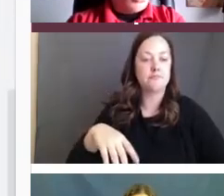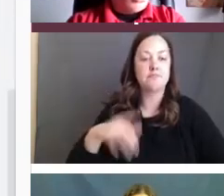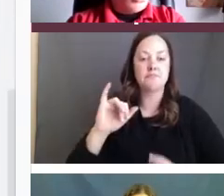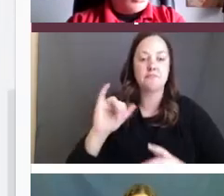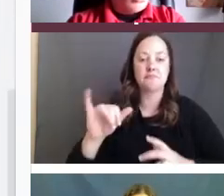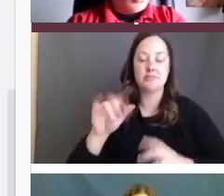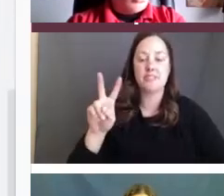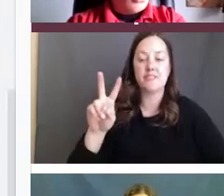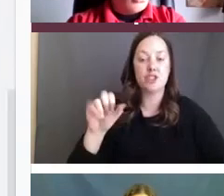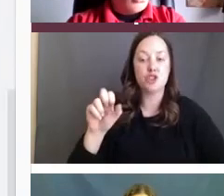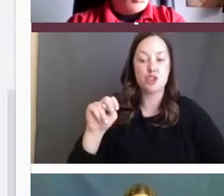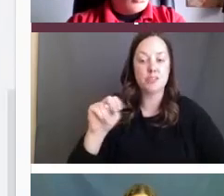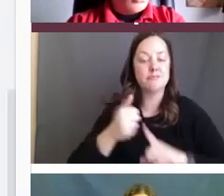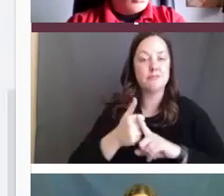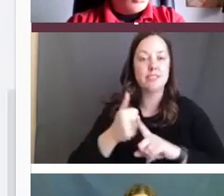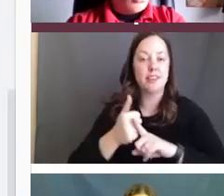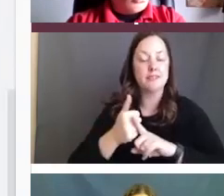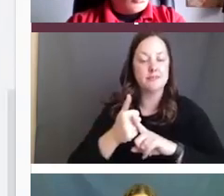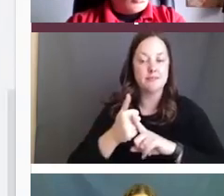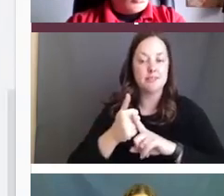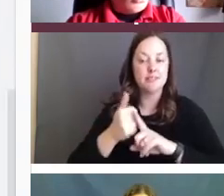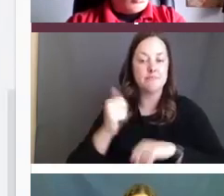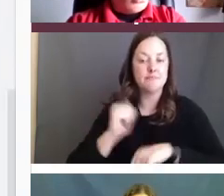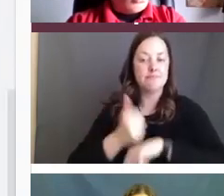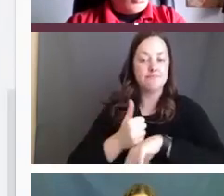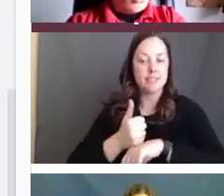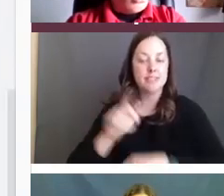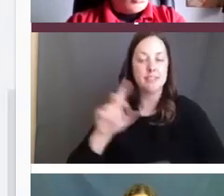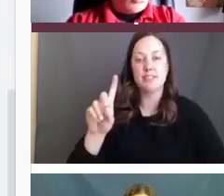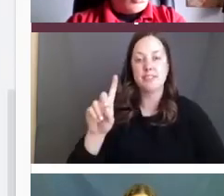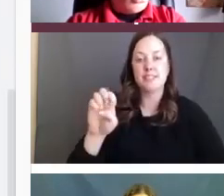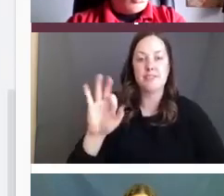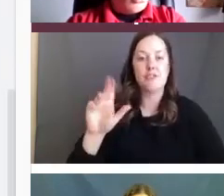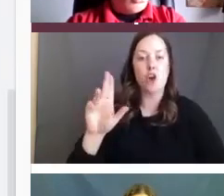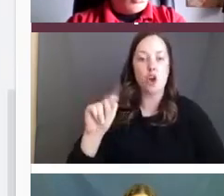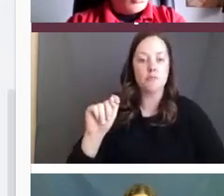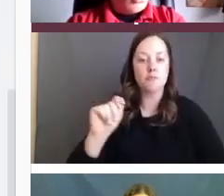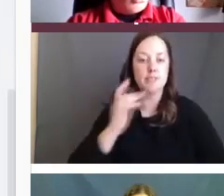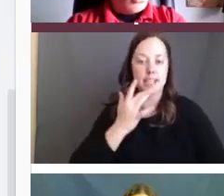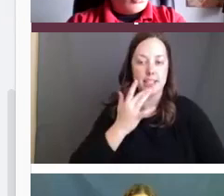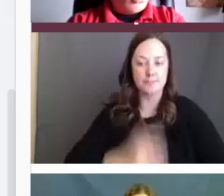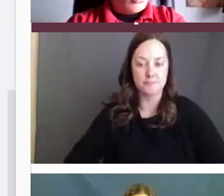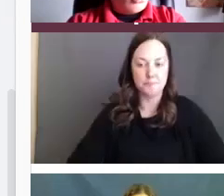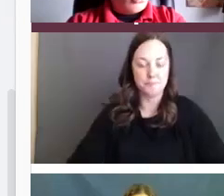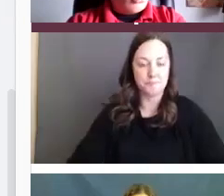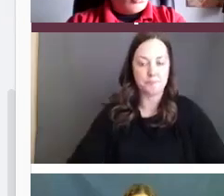You will see you can bold, center, change the font size.